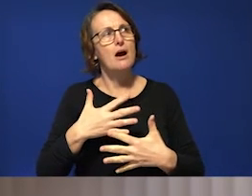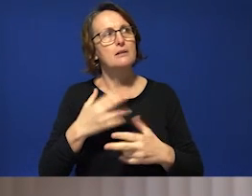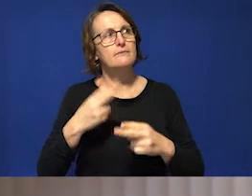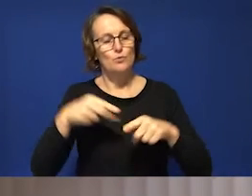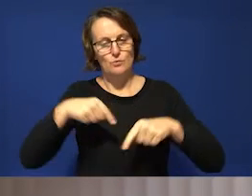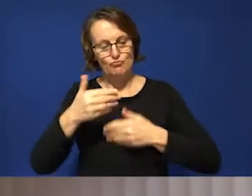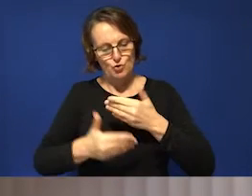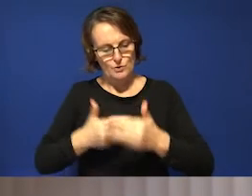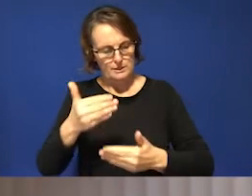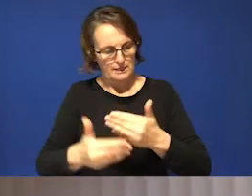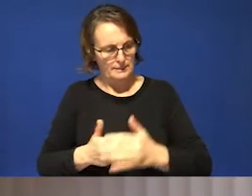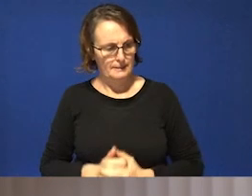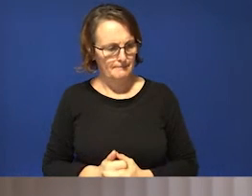Look surprise in the process.